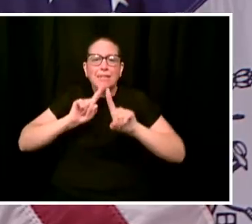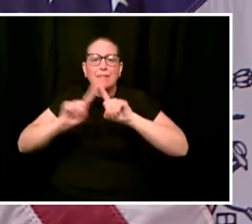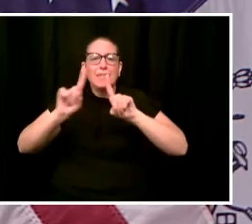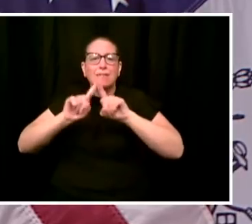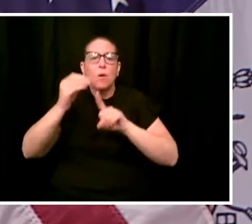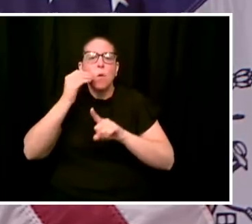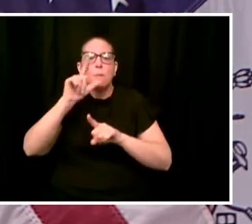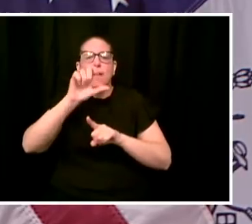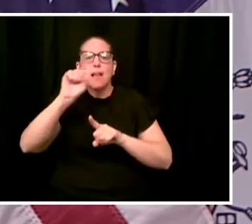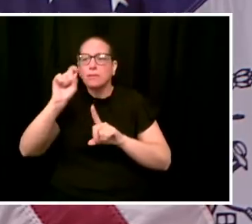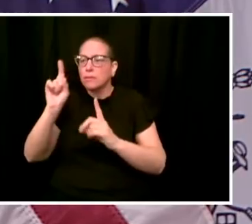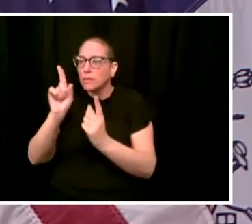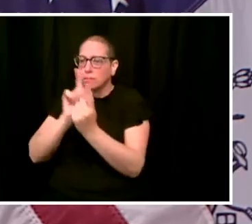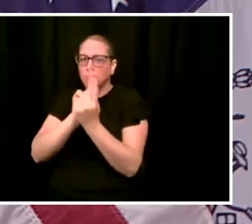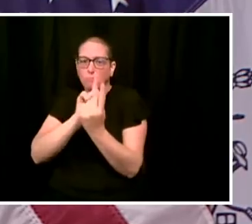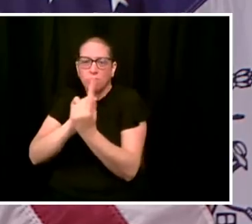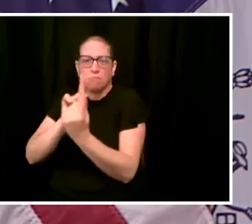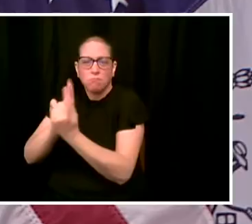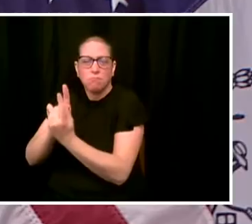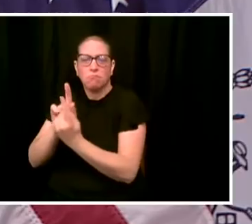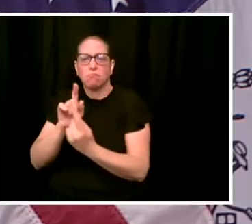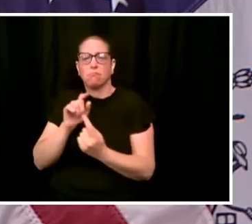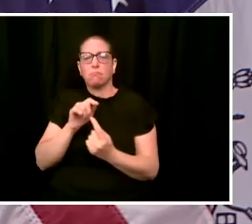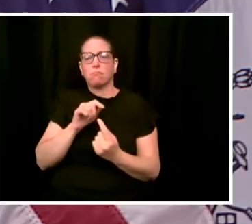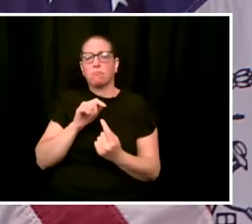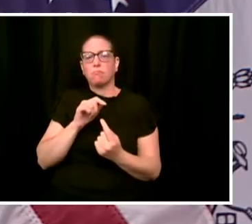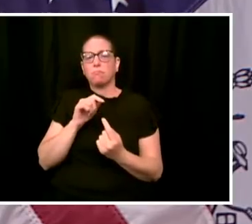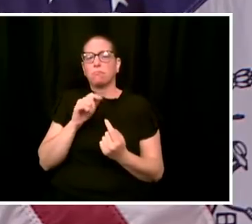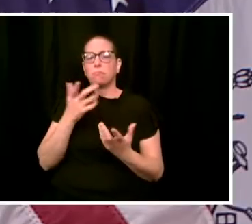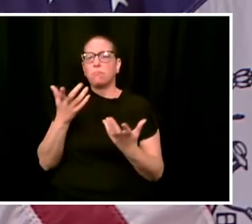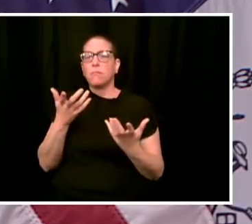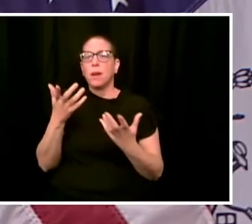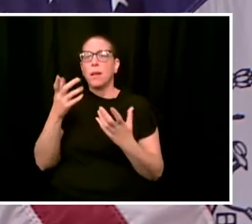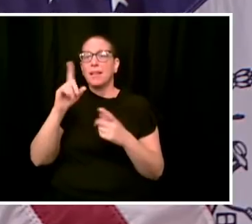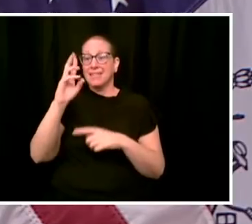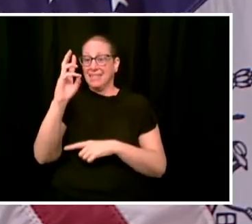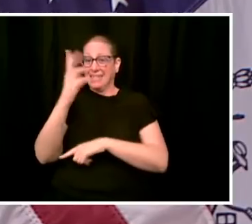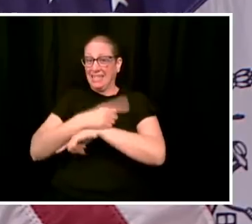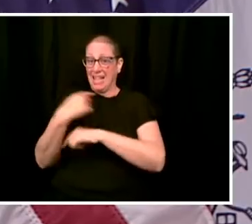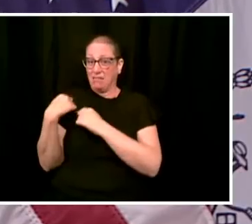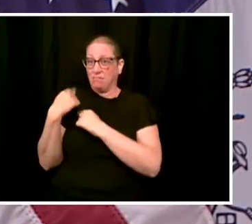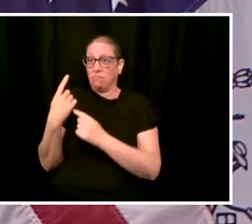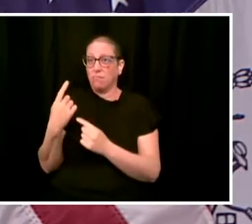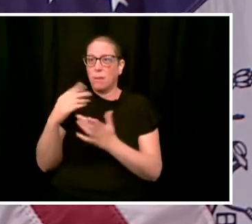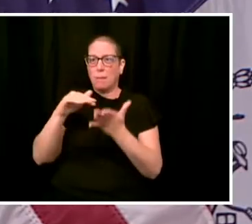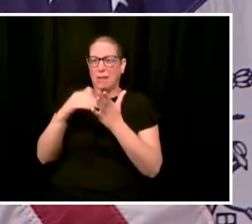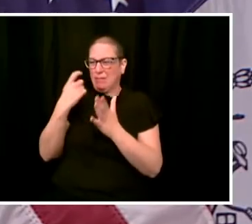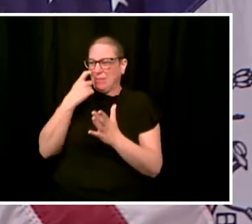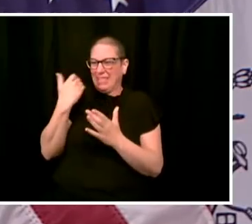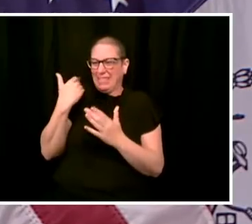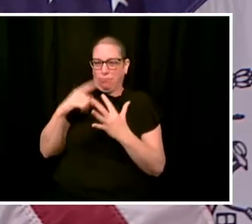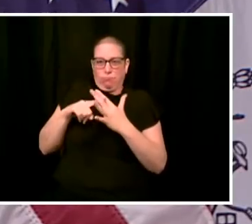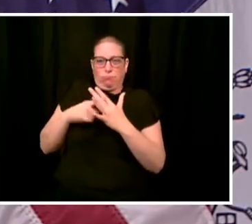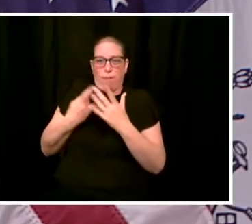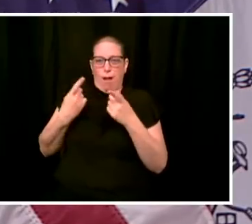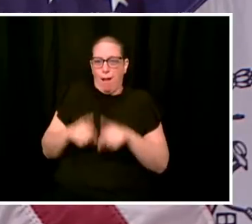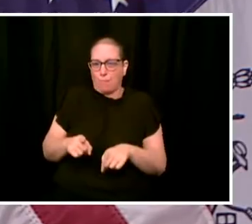COMMISSIONER, OBVIOUSLY THIS GETS TO THE POINT OF WHEN IT IS VERY EARLY, ONLY